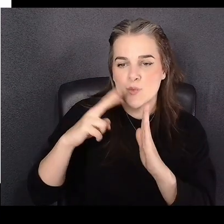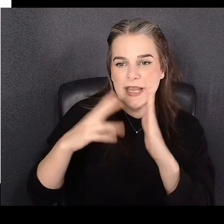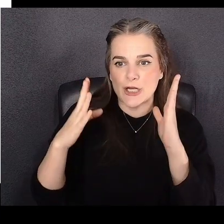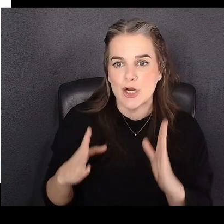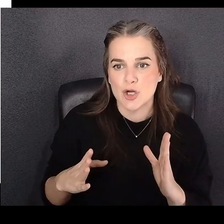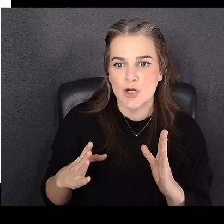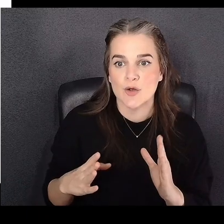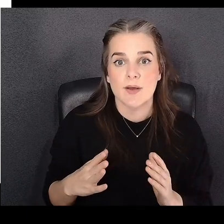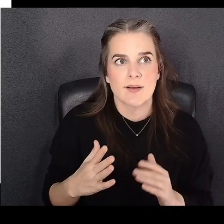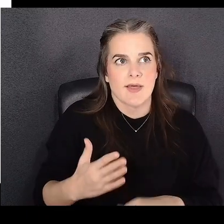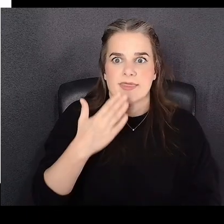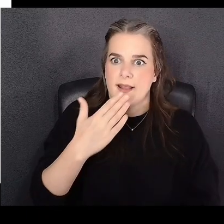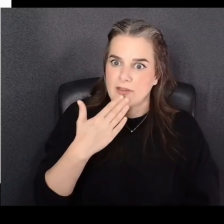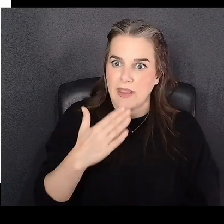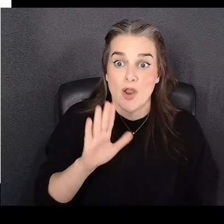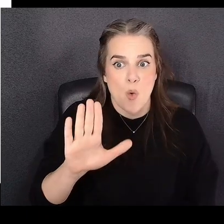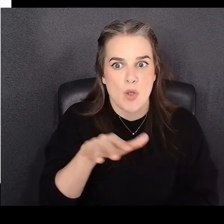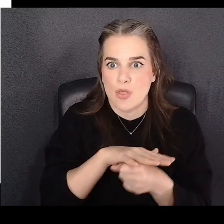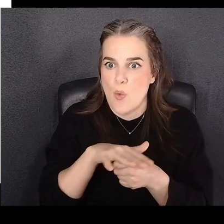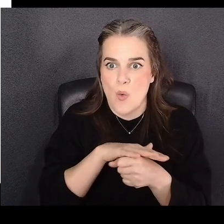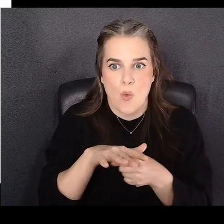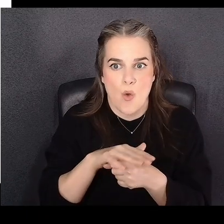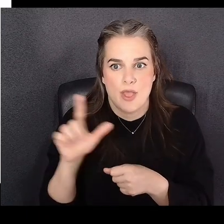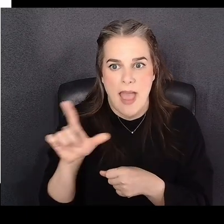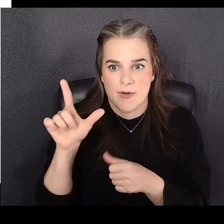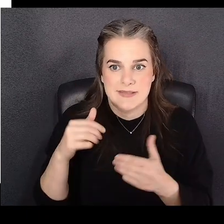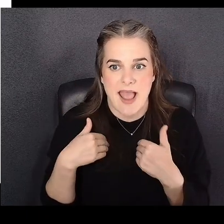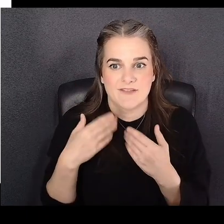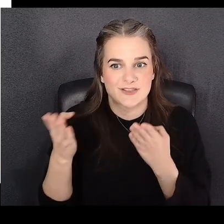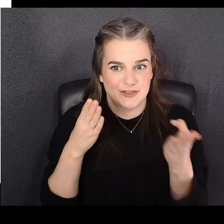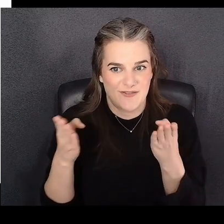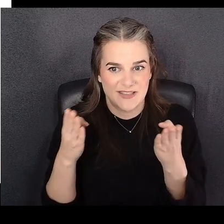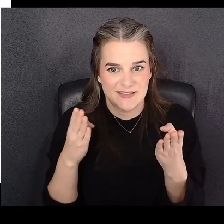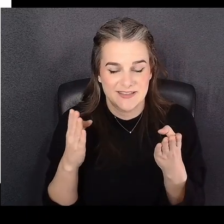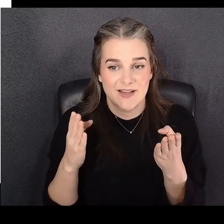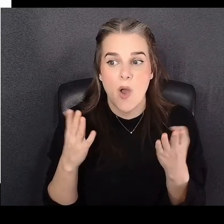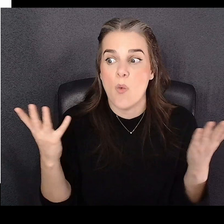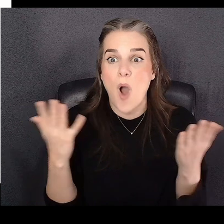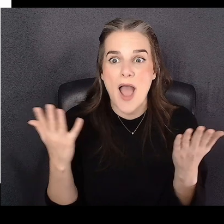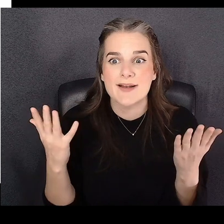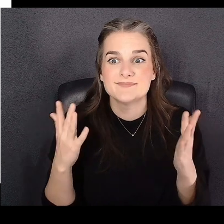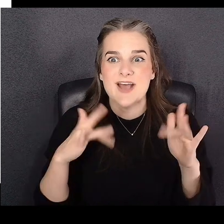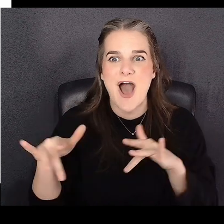also have this service where there are audio tapes for a lot of these books, as well.